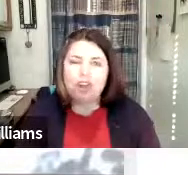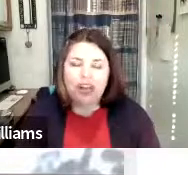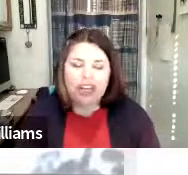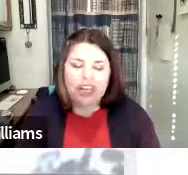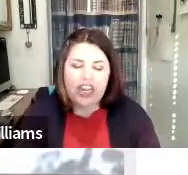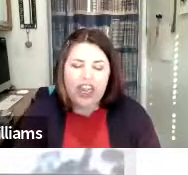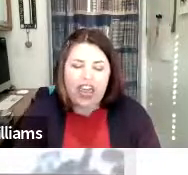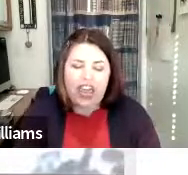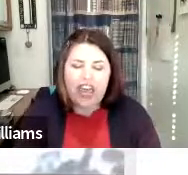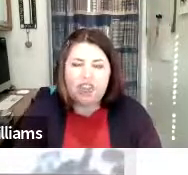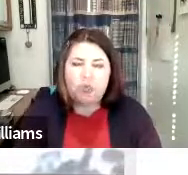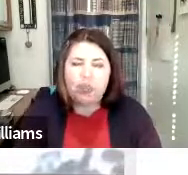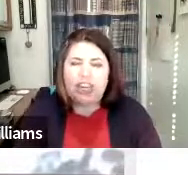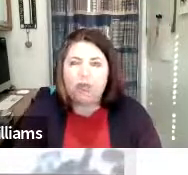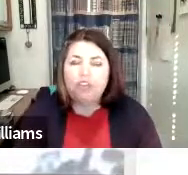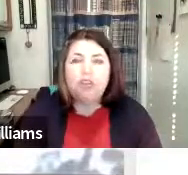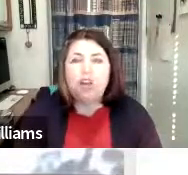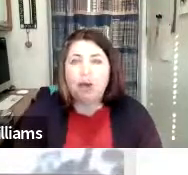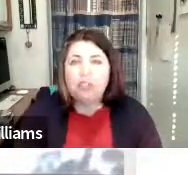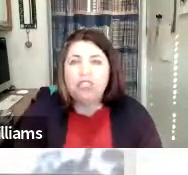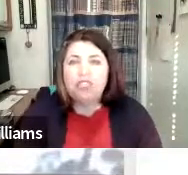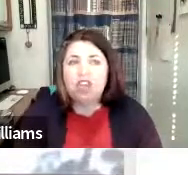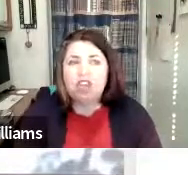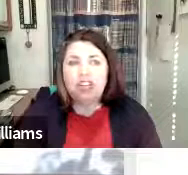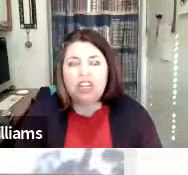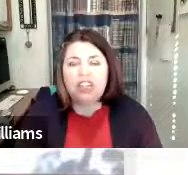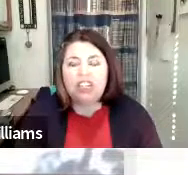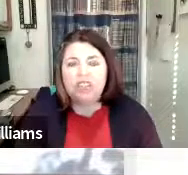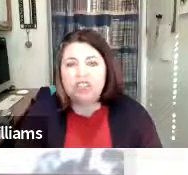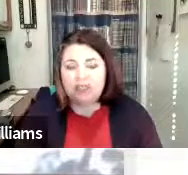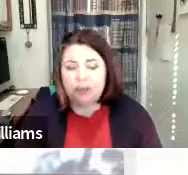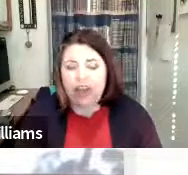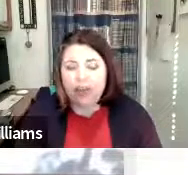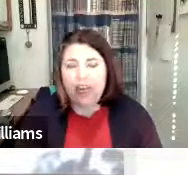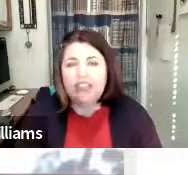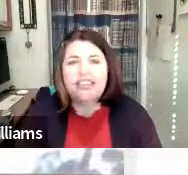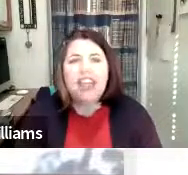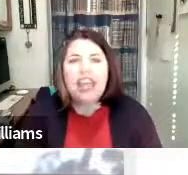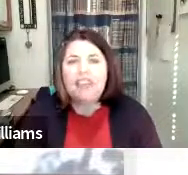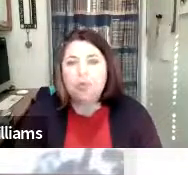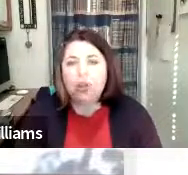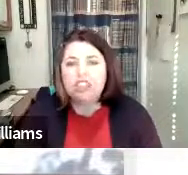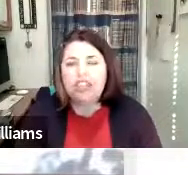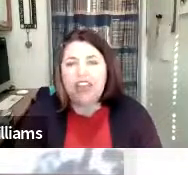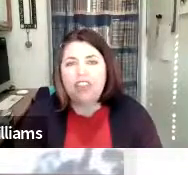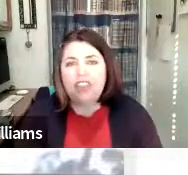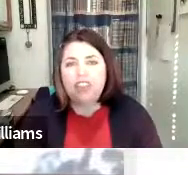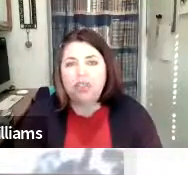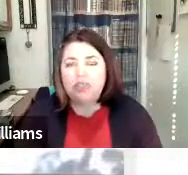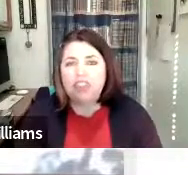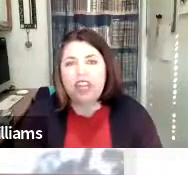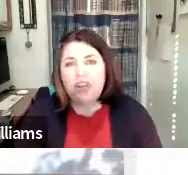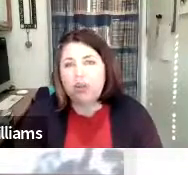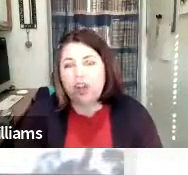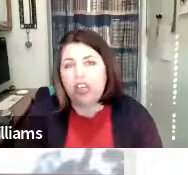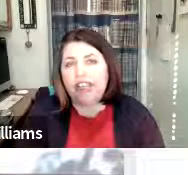curated. And we can review the options underneath each of the different pathways, and then work together to select or like